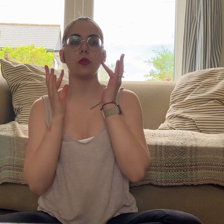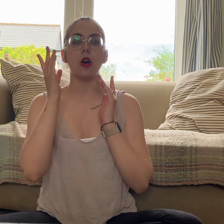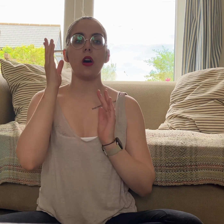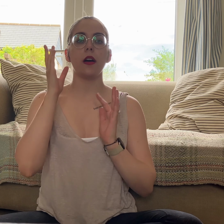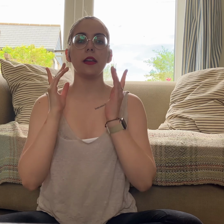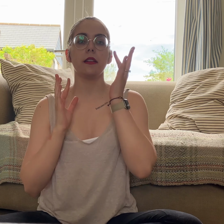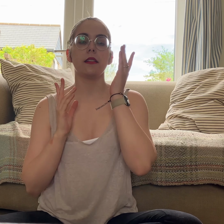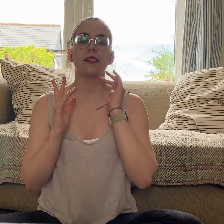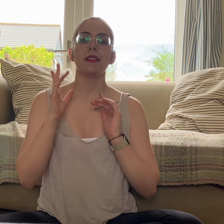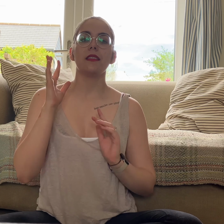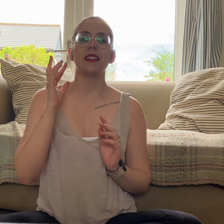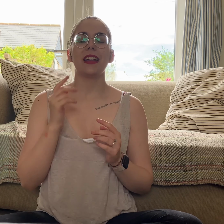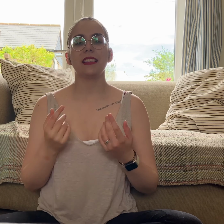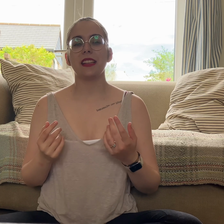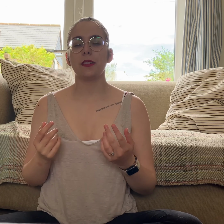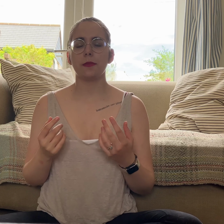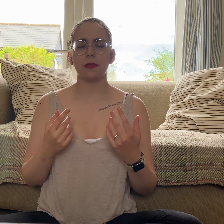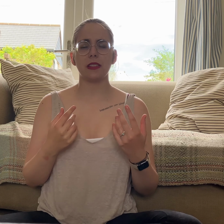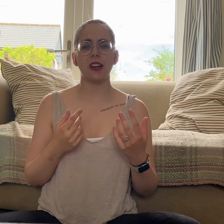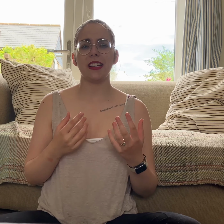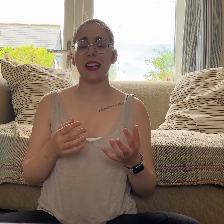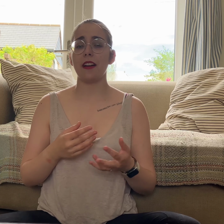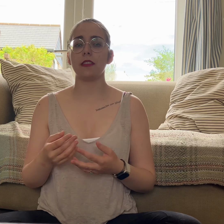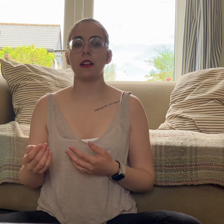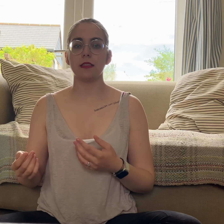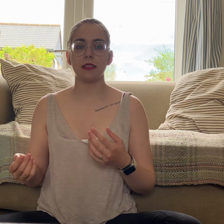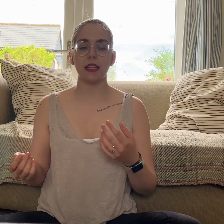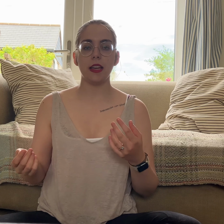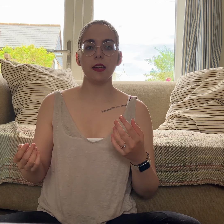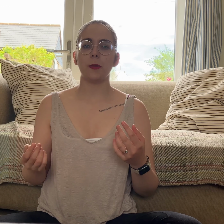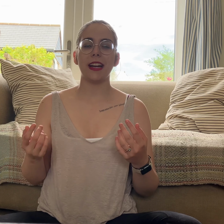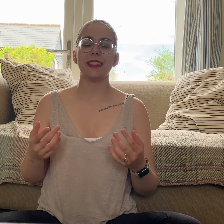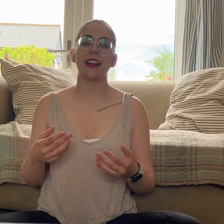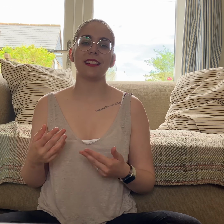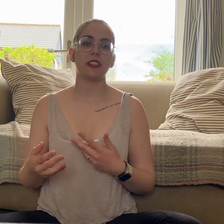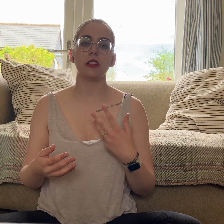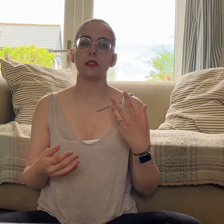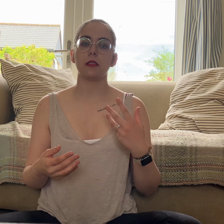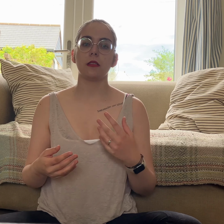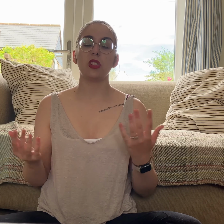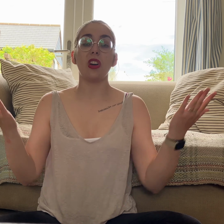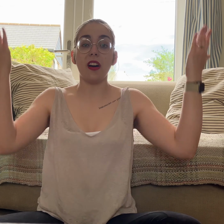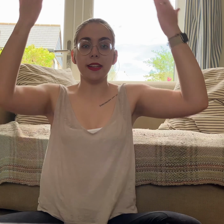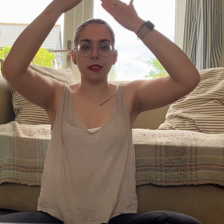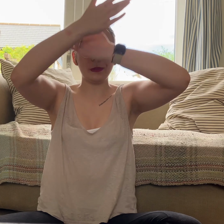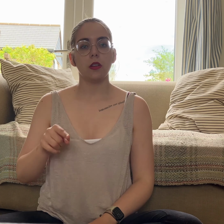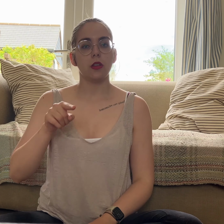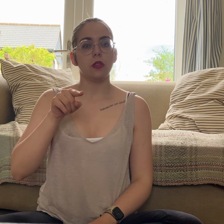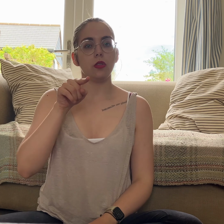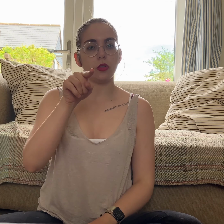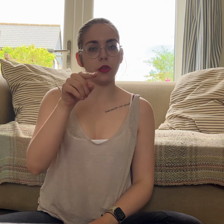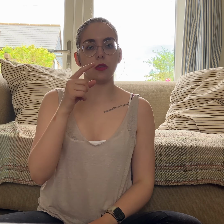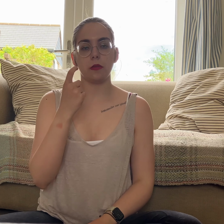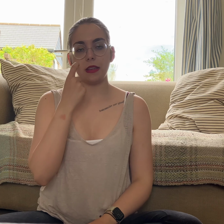cry" and instead of signing "every last tear", what I sign is just "tonight". "You